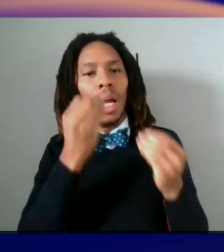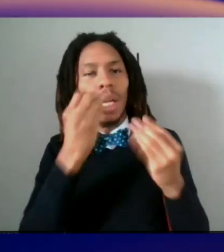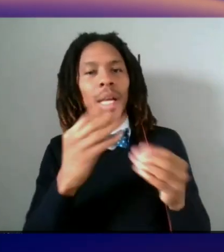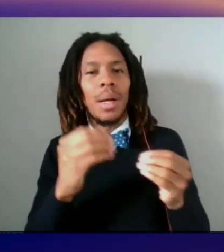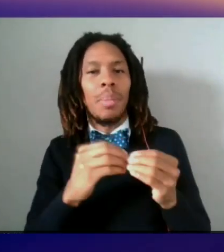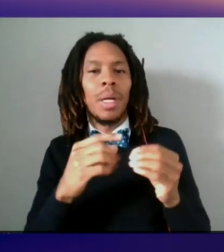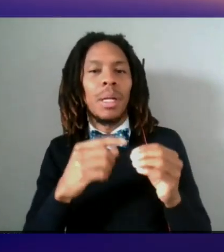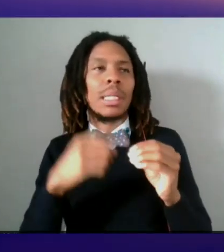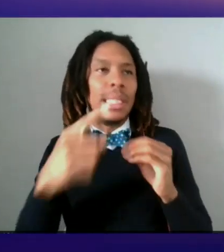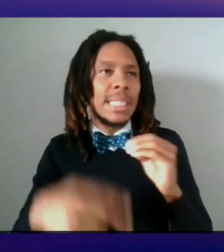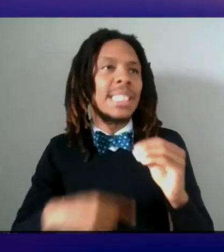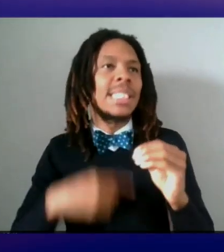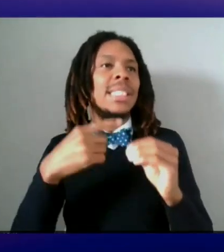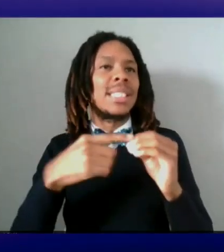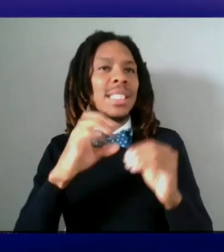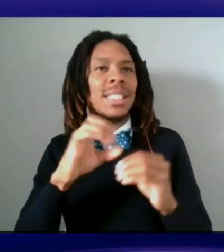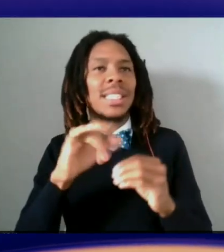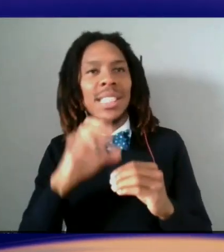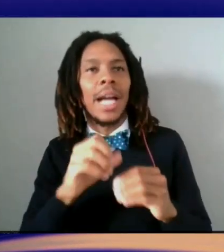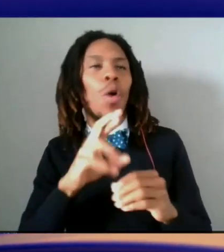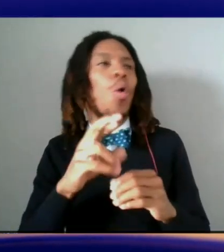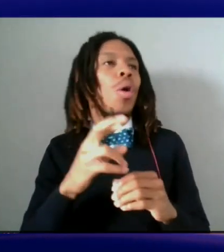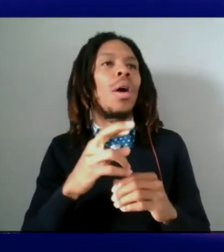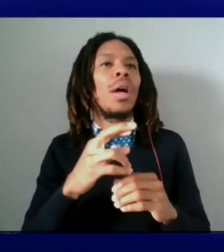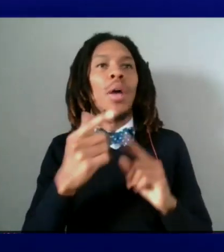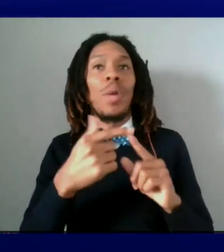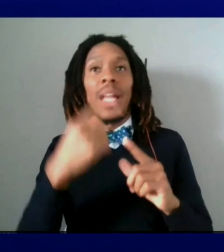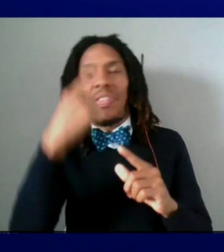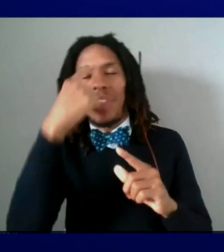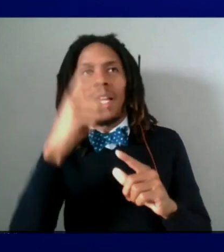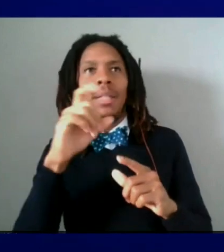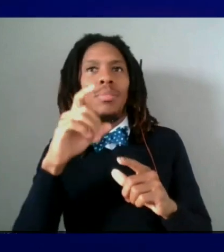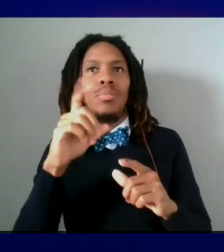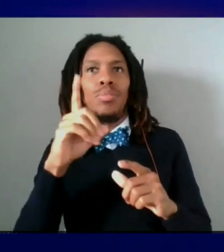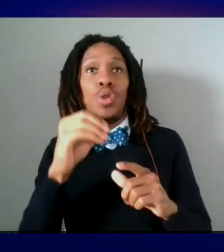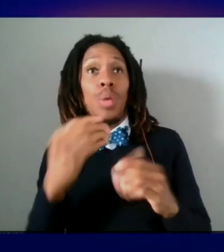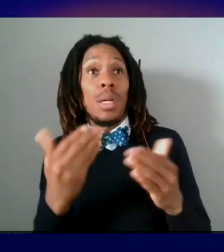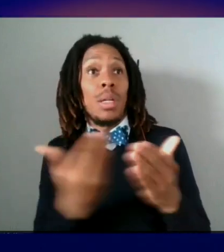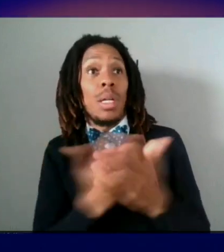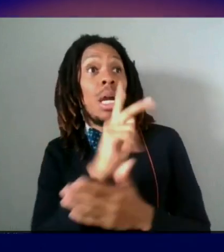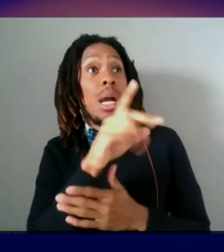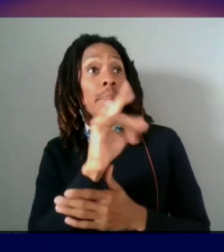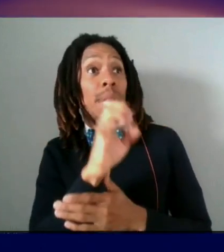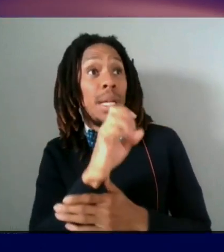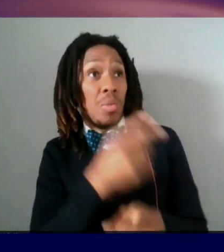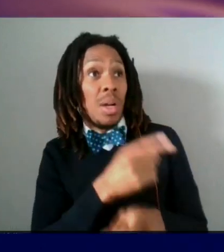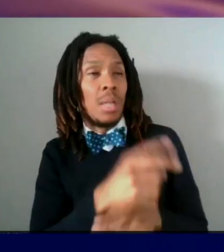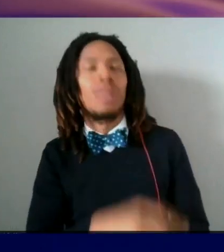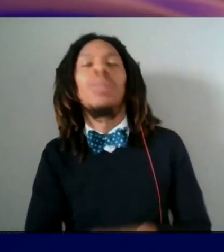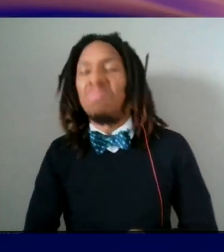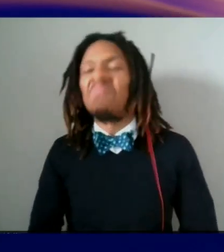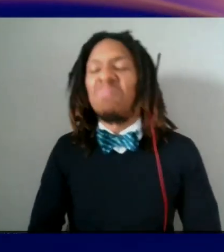or whenever they happen to think they need to do an update. Is that right? Yeah. So I think the ideal scenario, obviously,